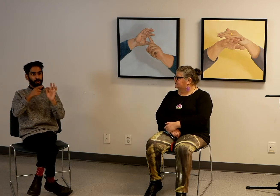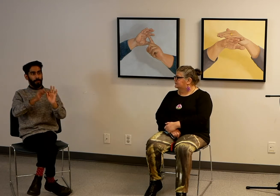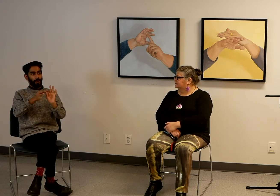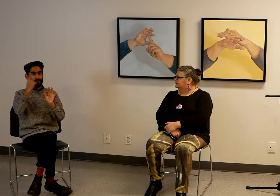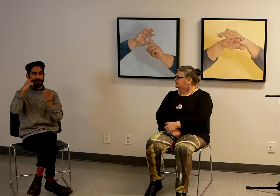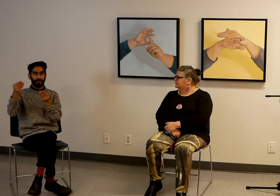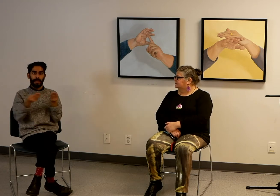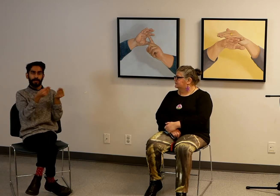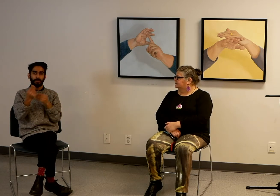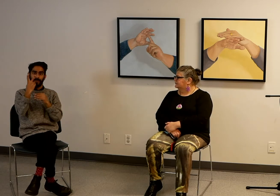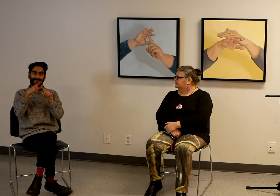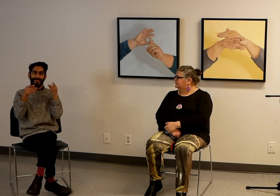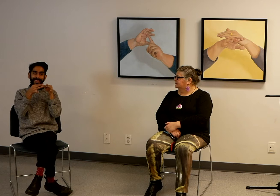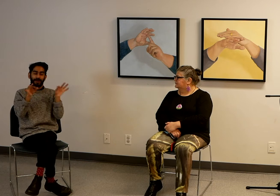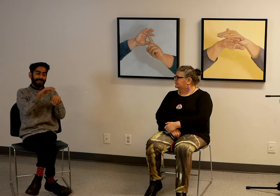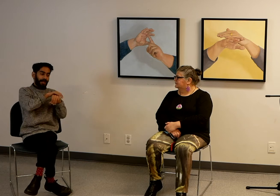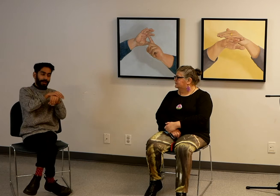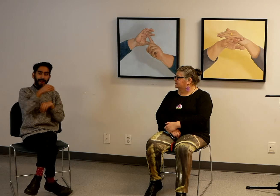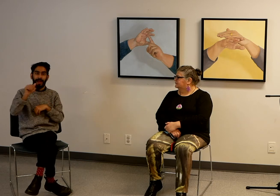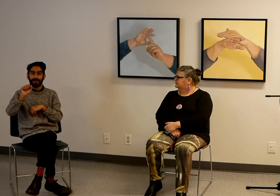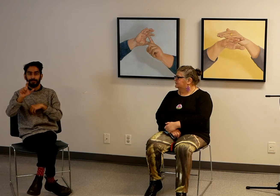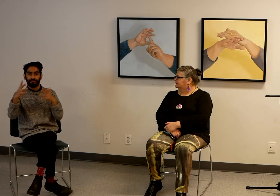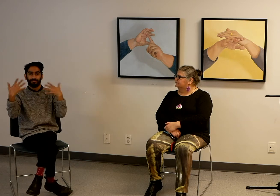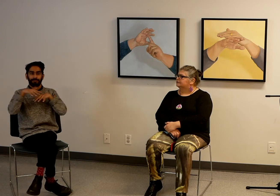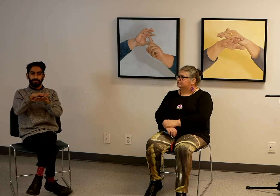important, but hard to get, um, because an interpreter can facilitate, facilitate